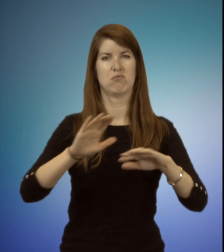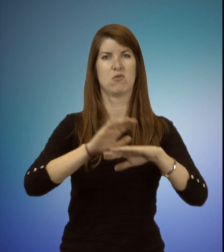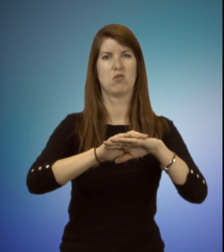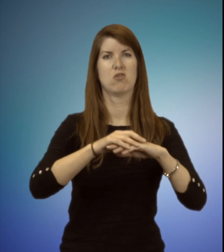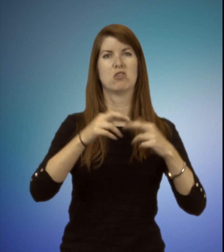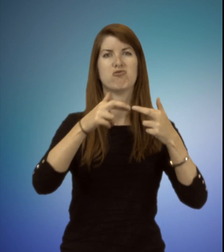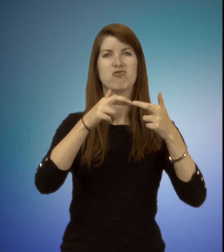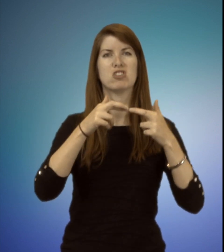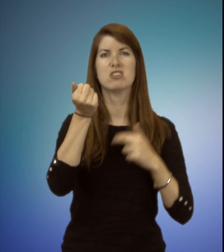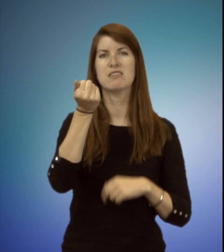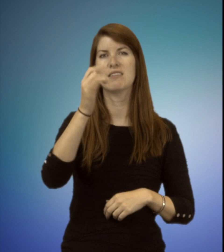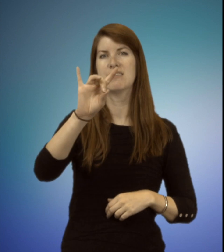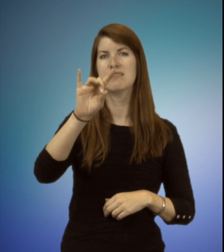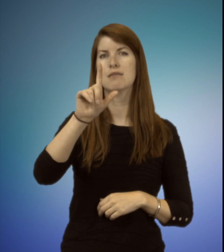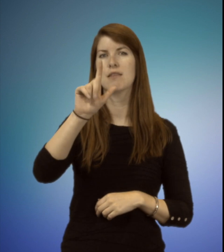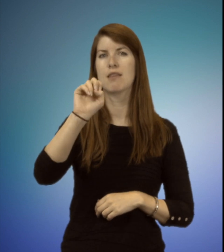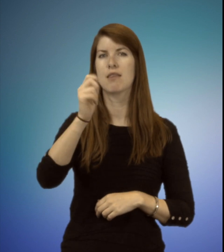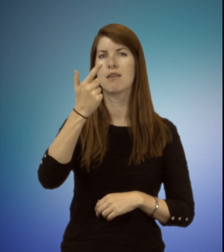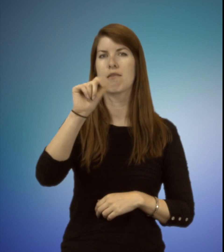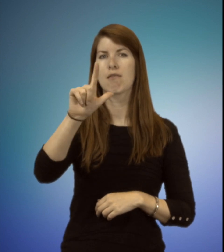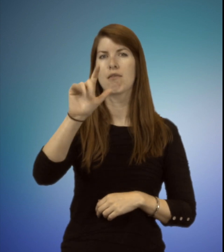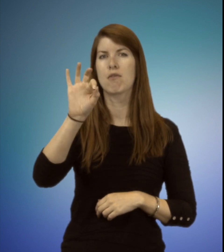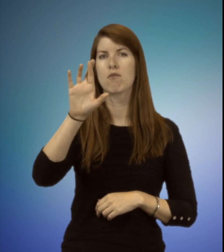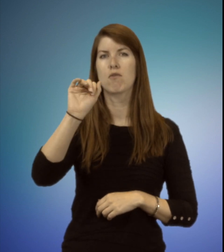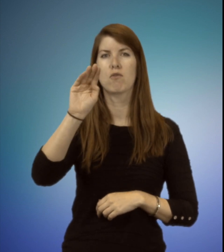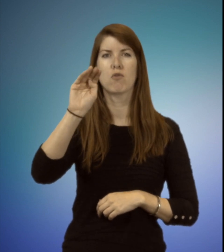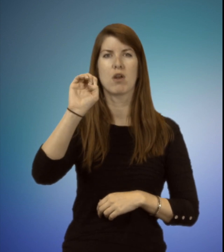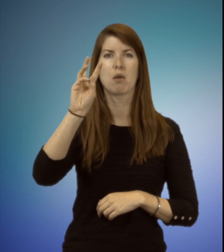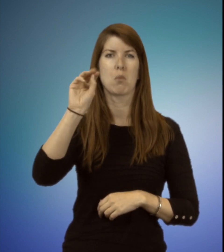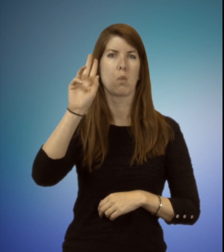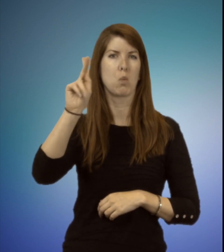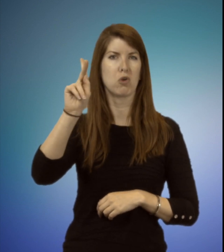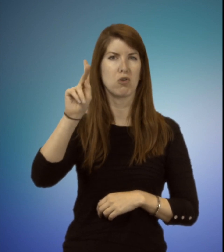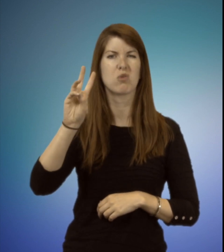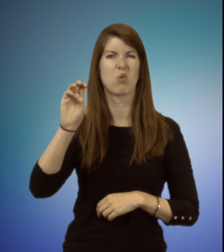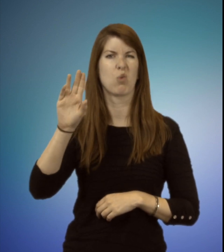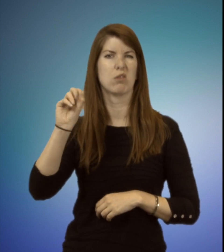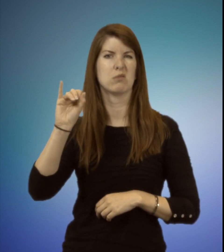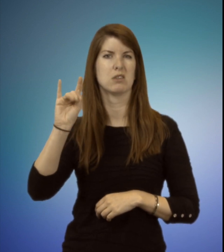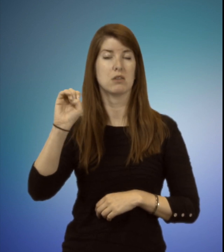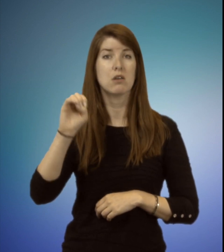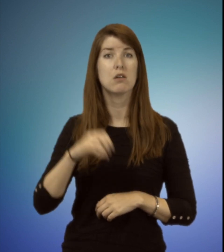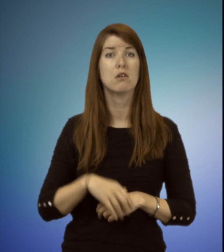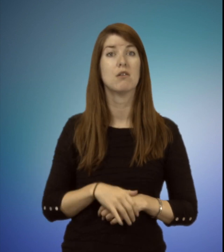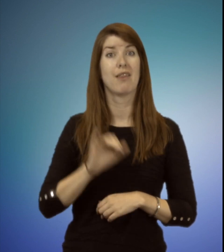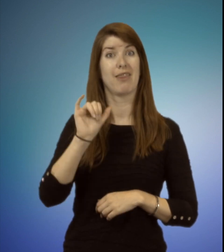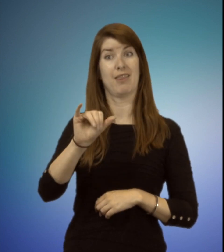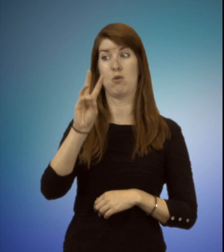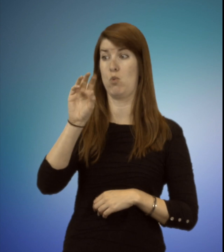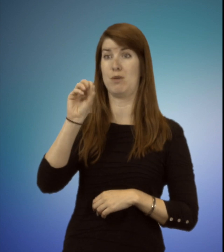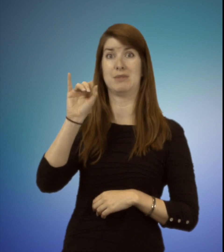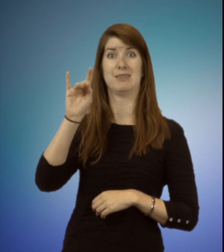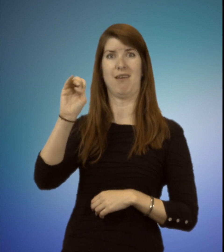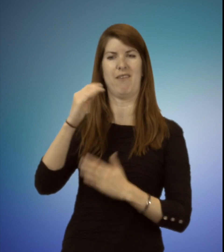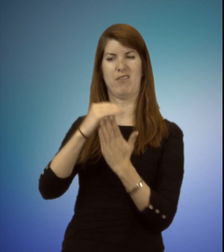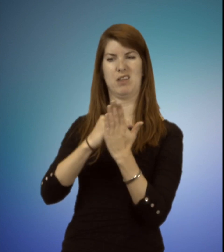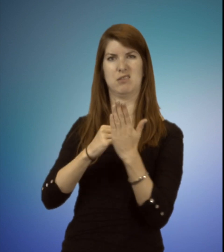on the Region 18 Legal Framework website and that website is listed there for you.